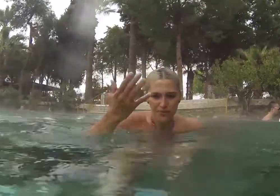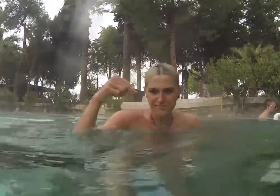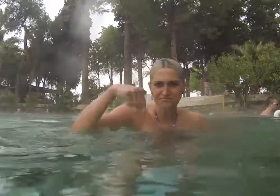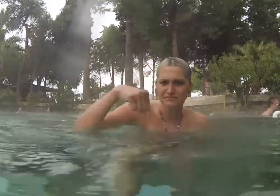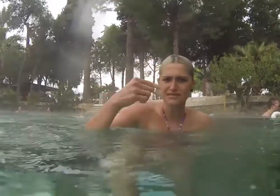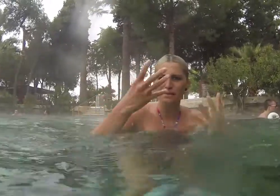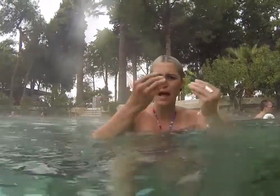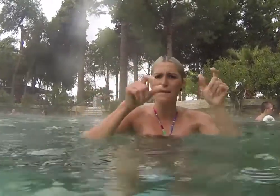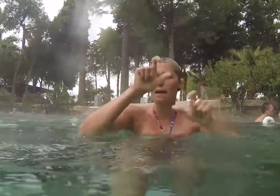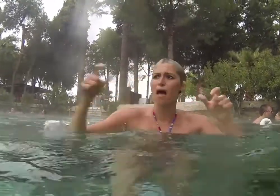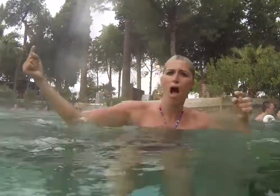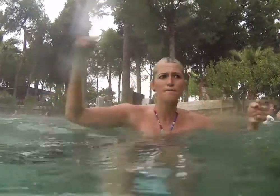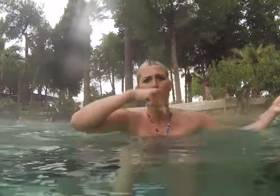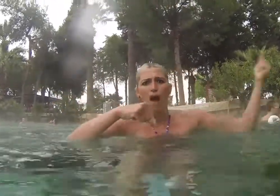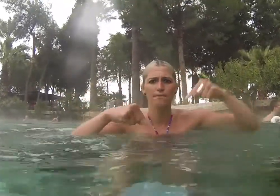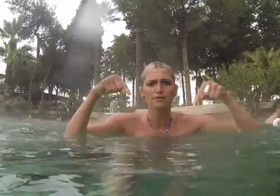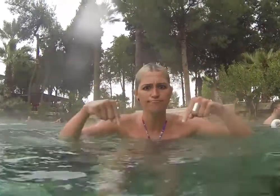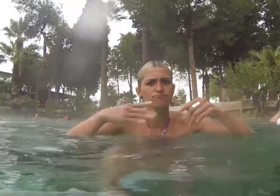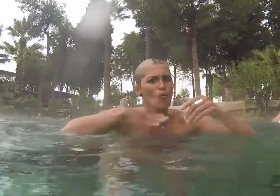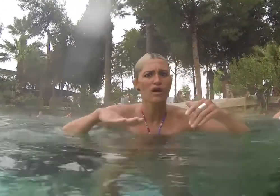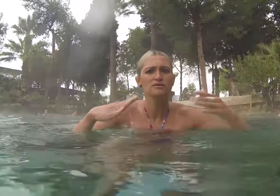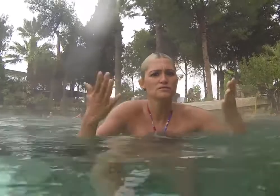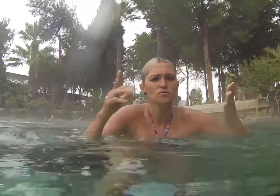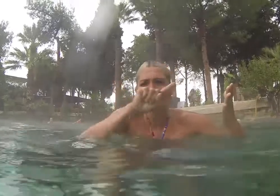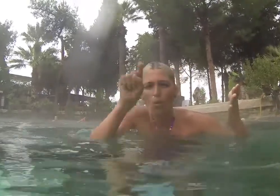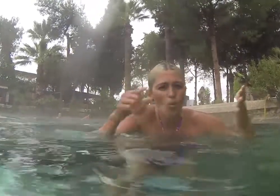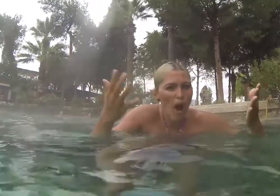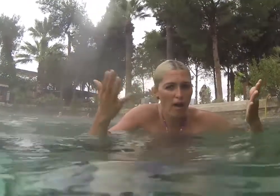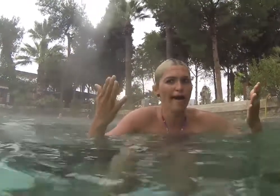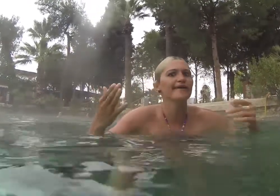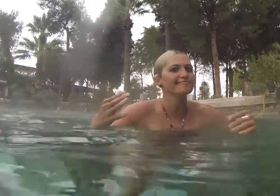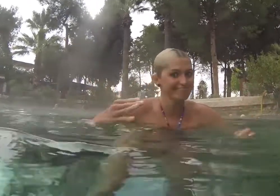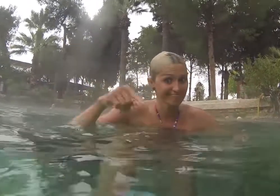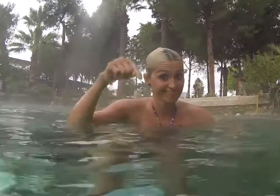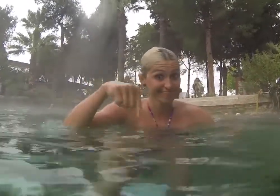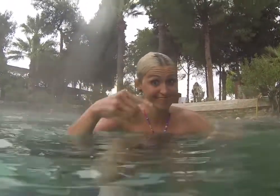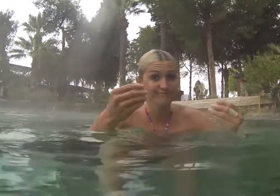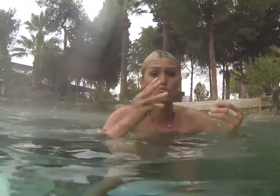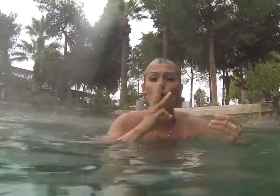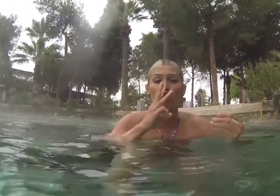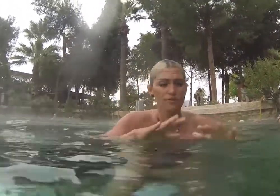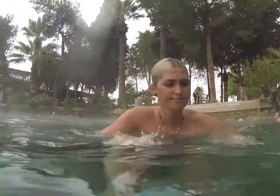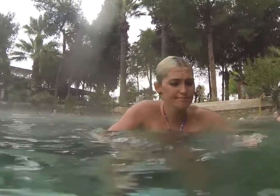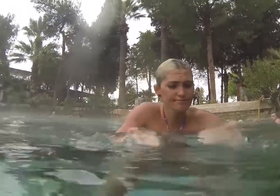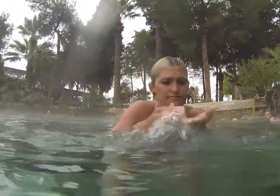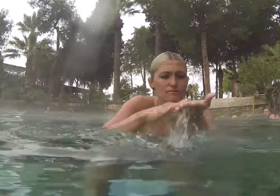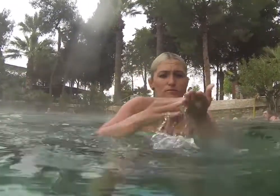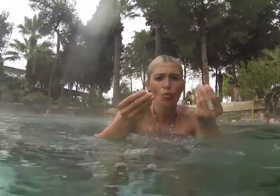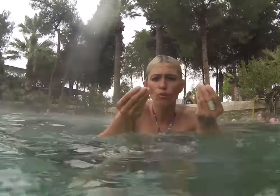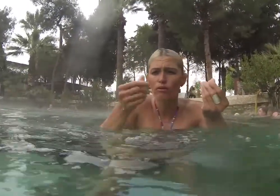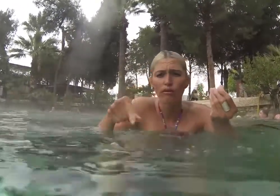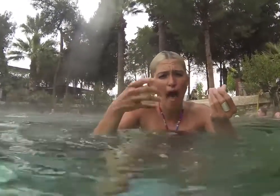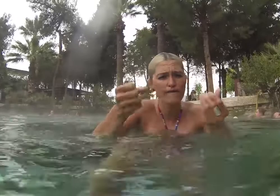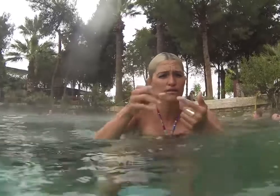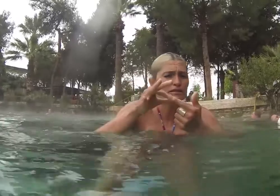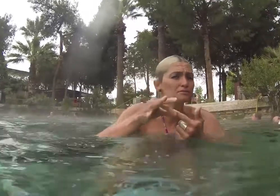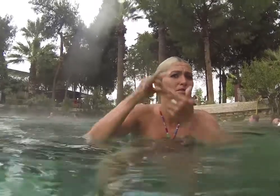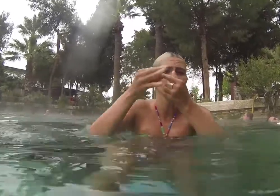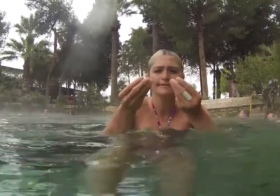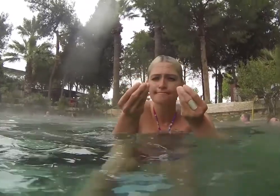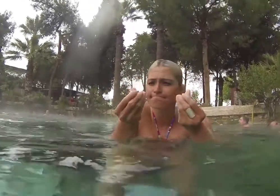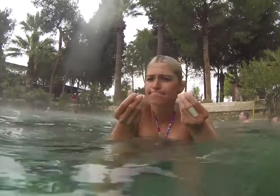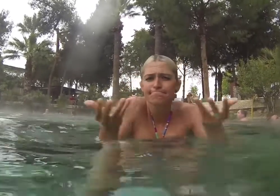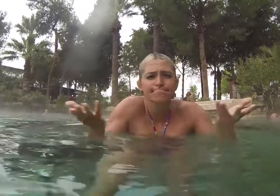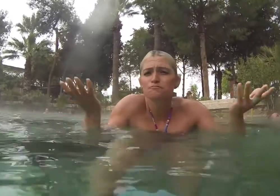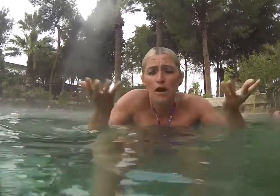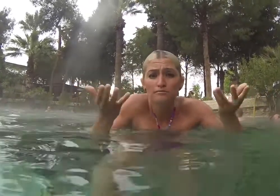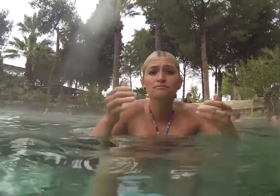Many people come to visit this pool because this water has special minerals.